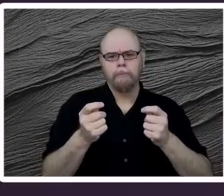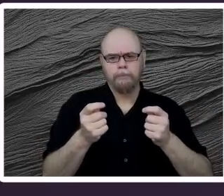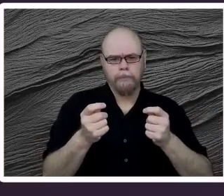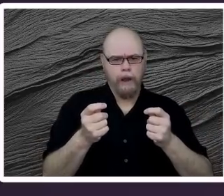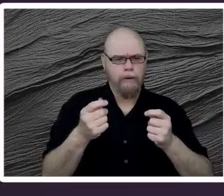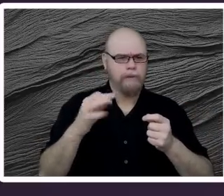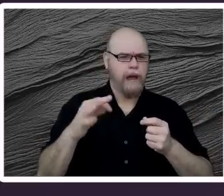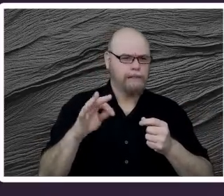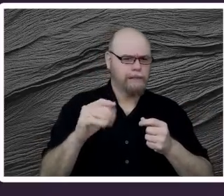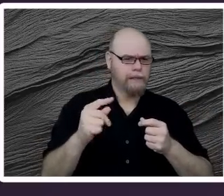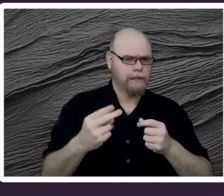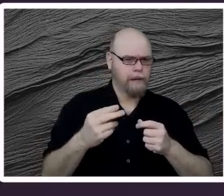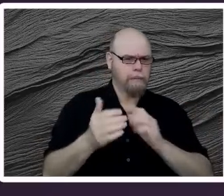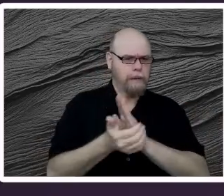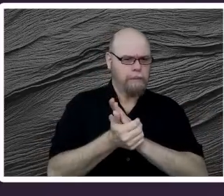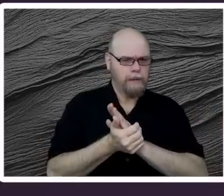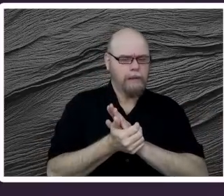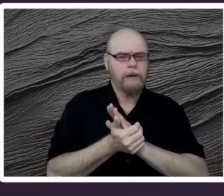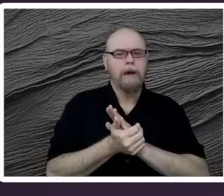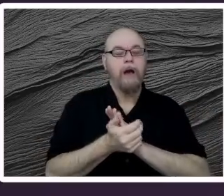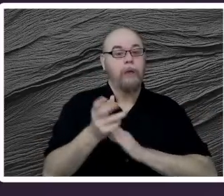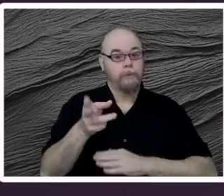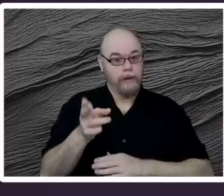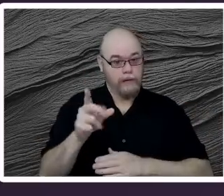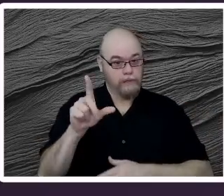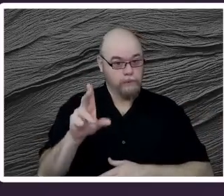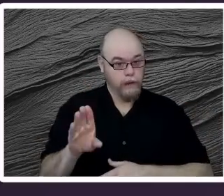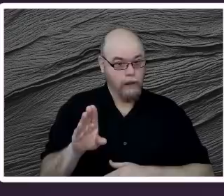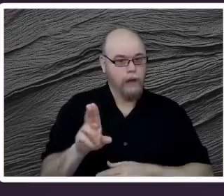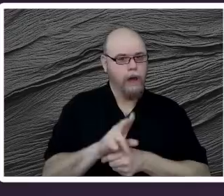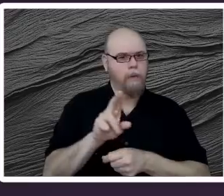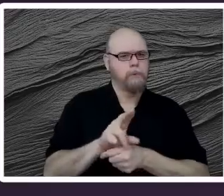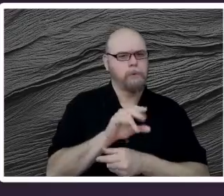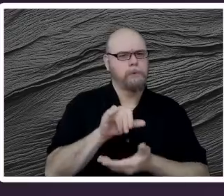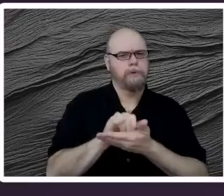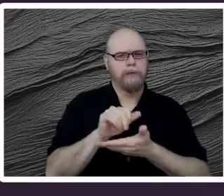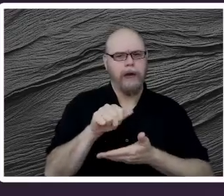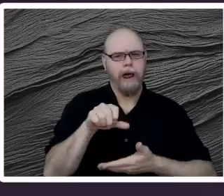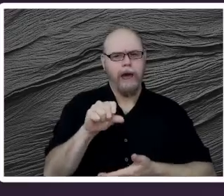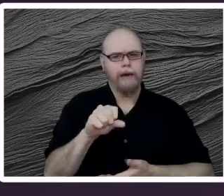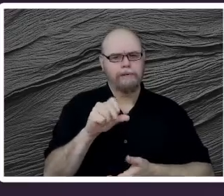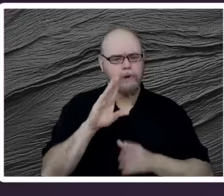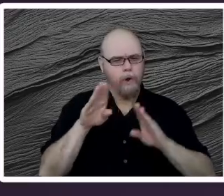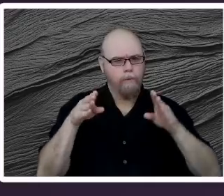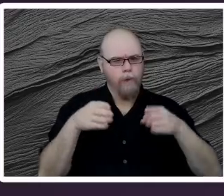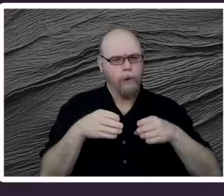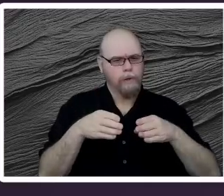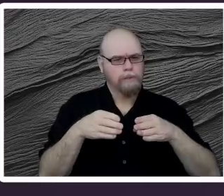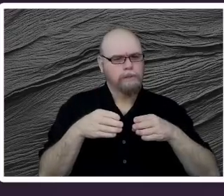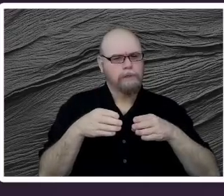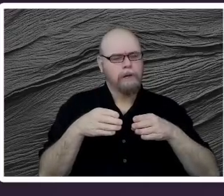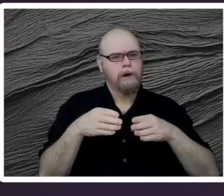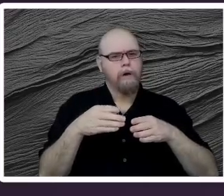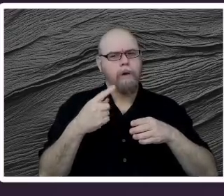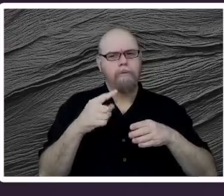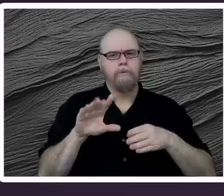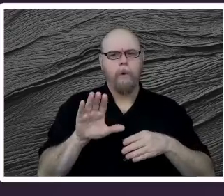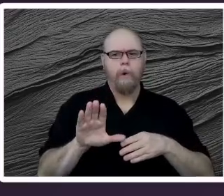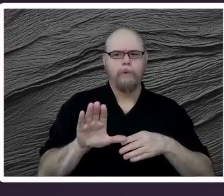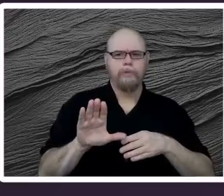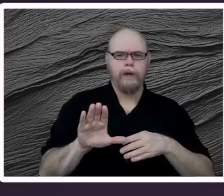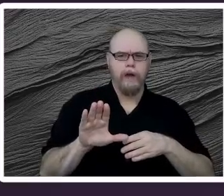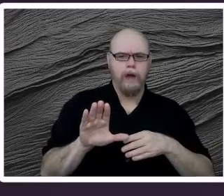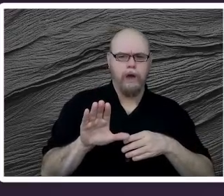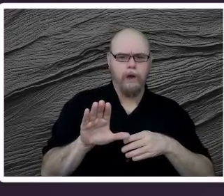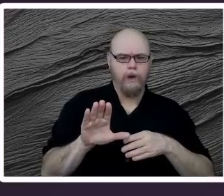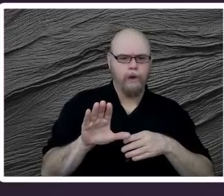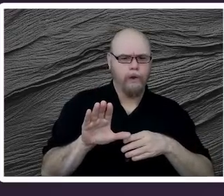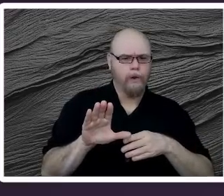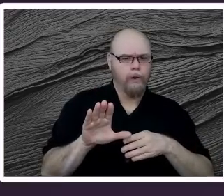History Club used this as the focus to entice other students into History Club.